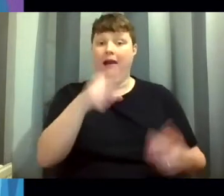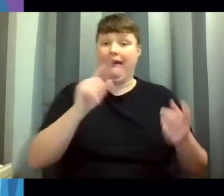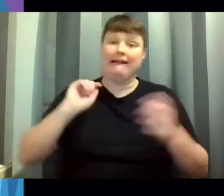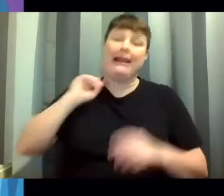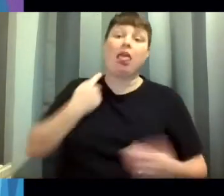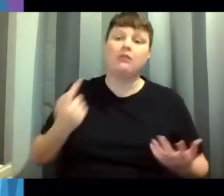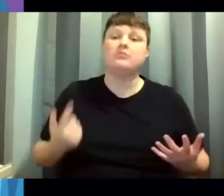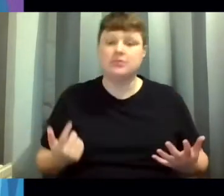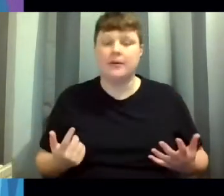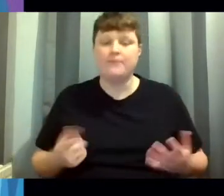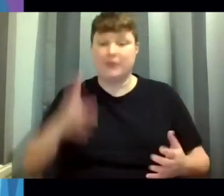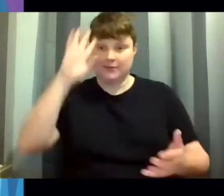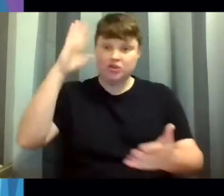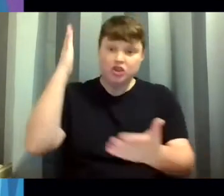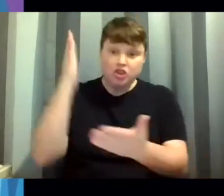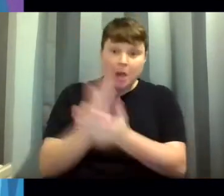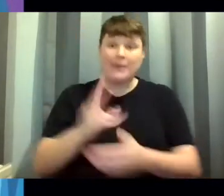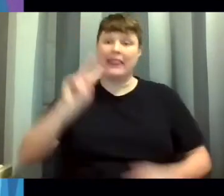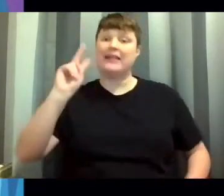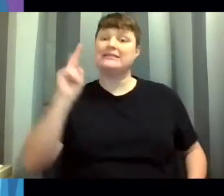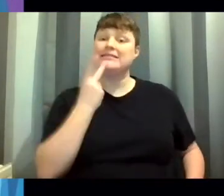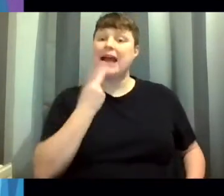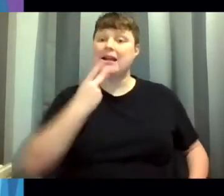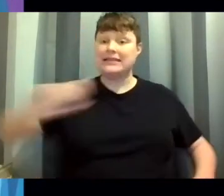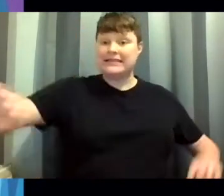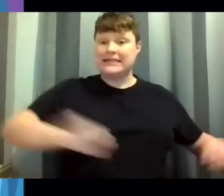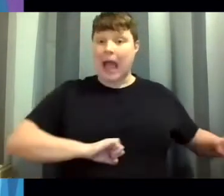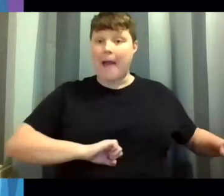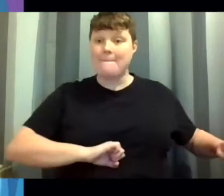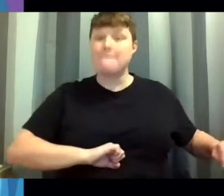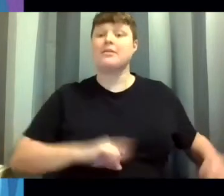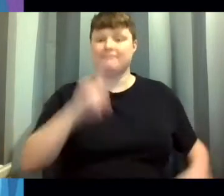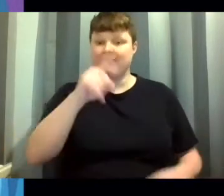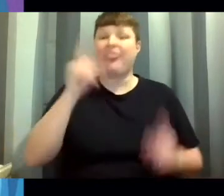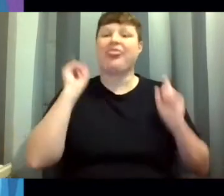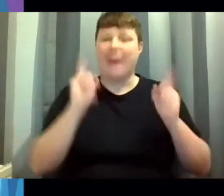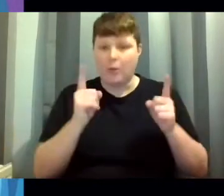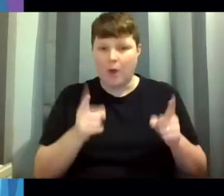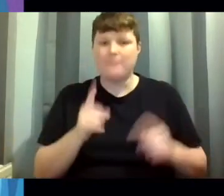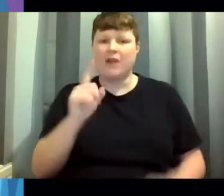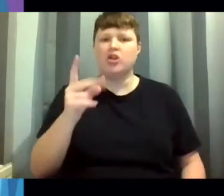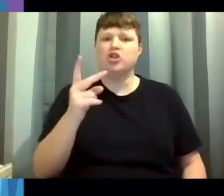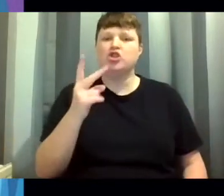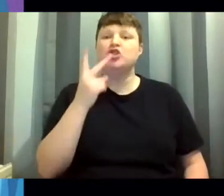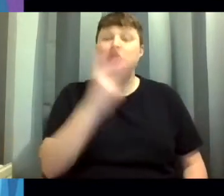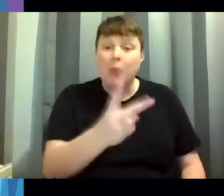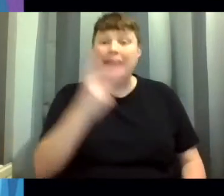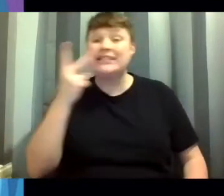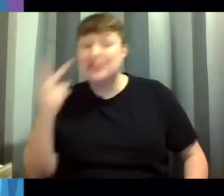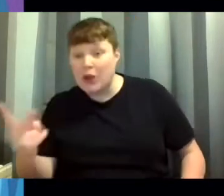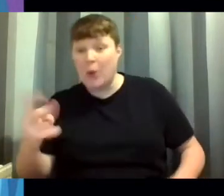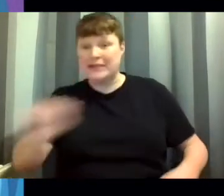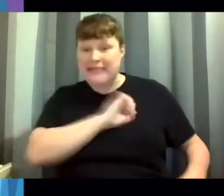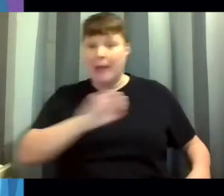it was determined that the second stab was fatal (although the 22 other times that he was stabbed